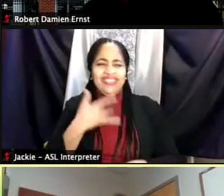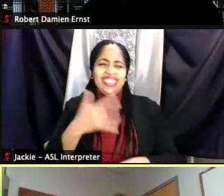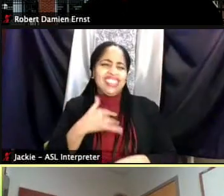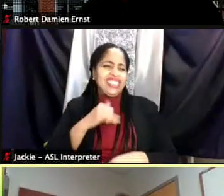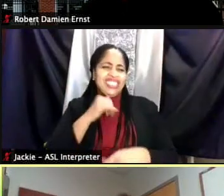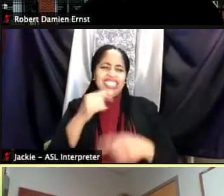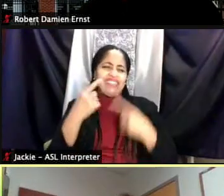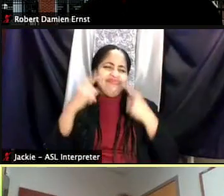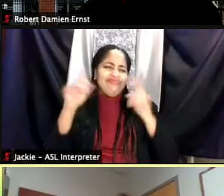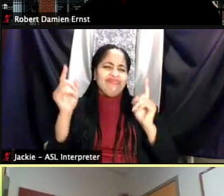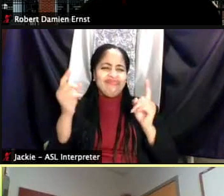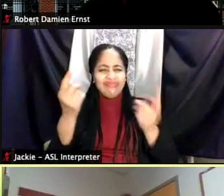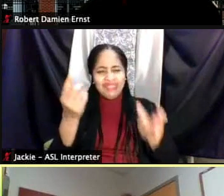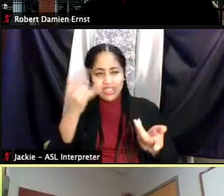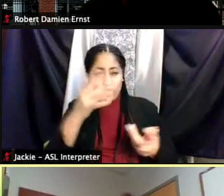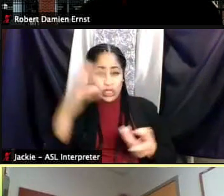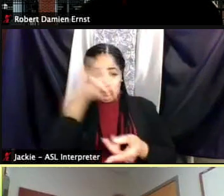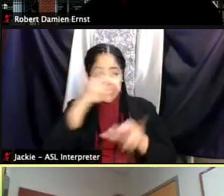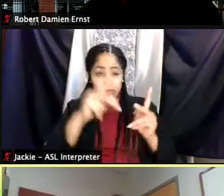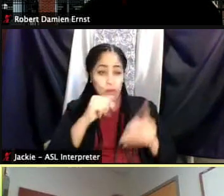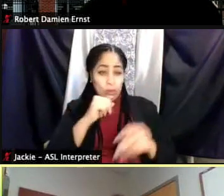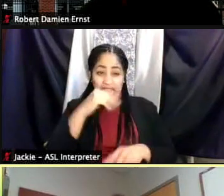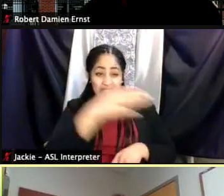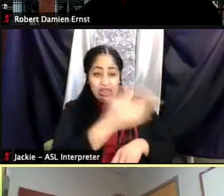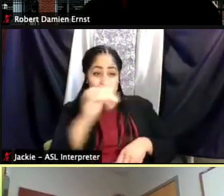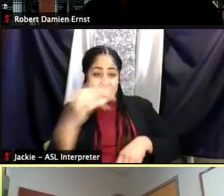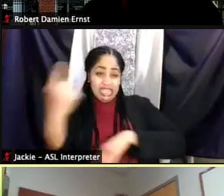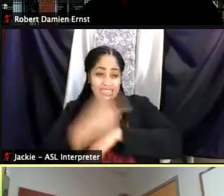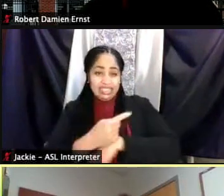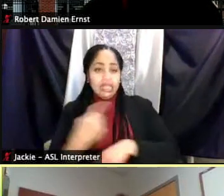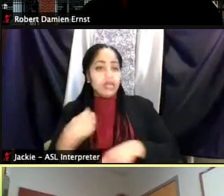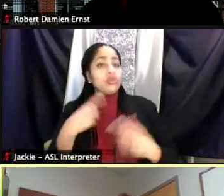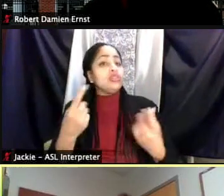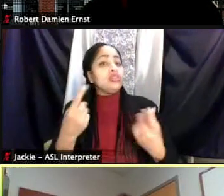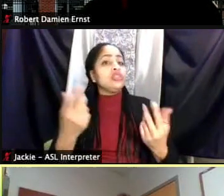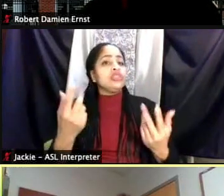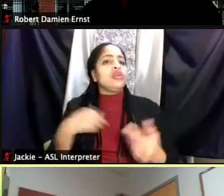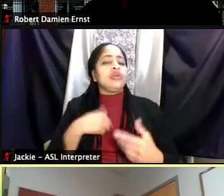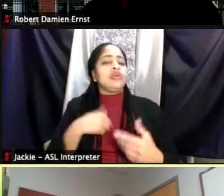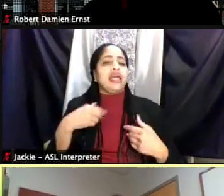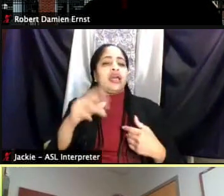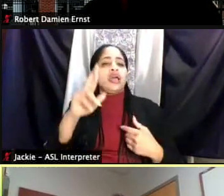because you would miss people that weren't there on that day. So what we did is we had a random system